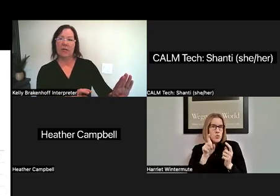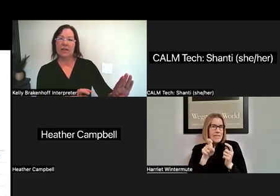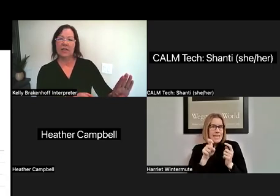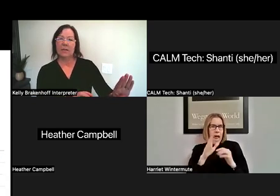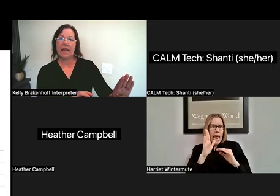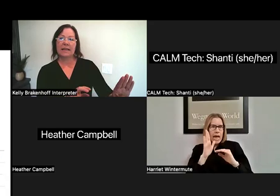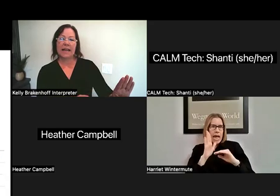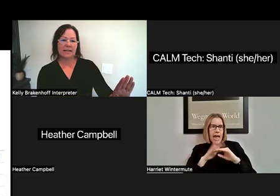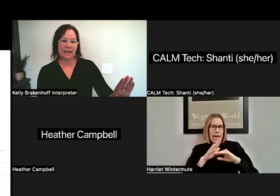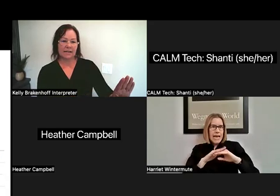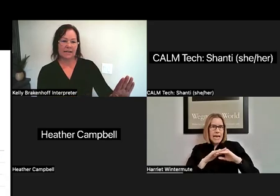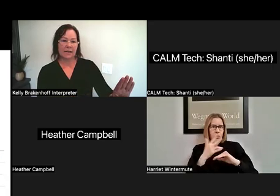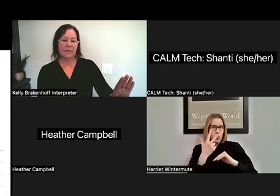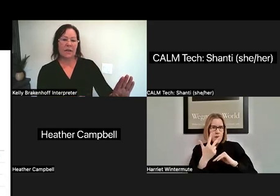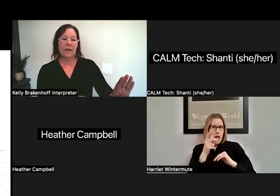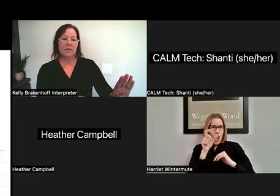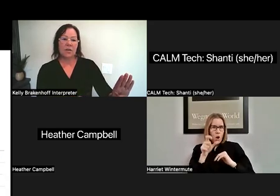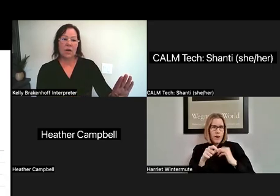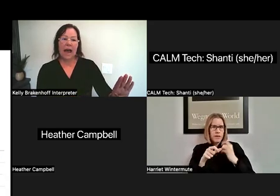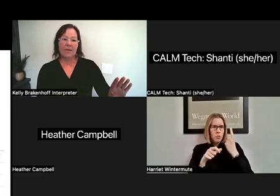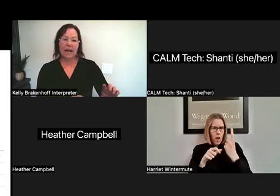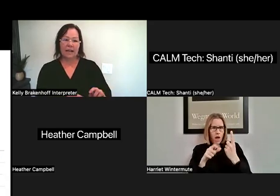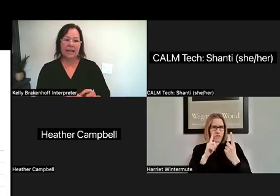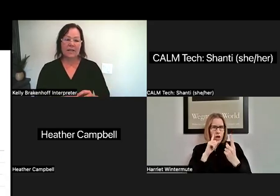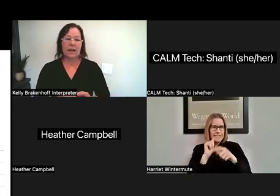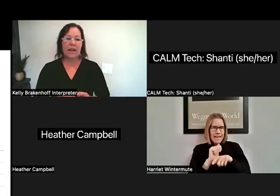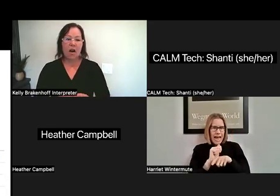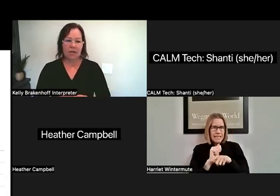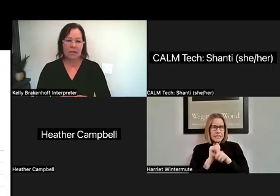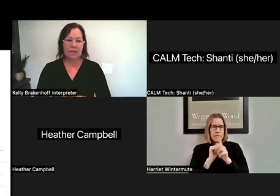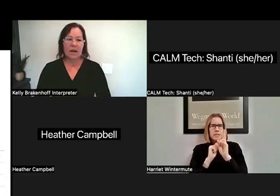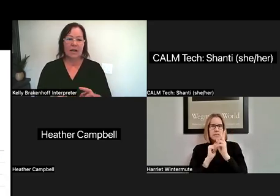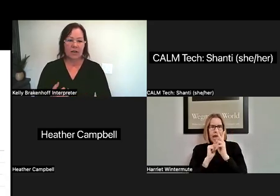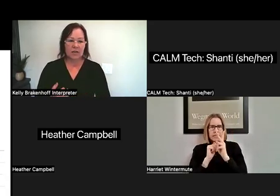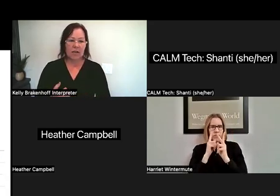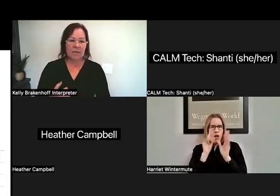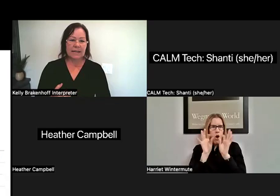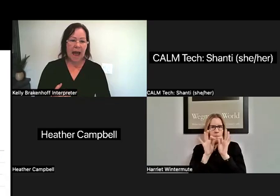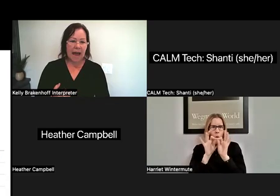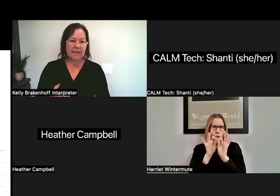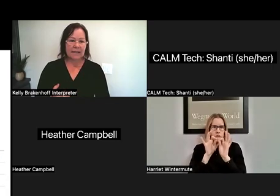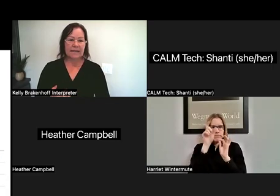would just be a task list. So you want to have at least three columns. The first column is tasked,